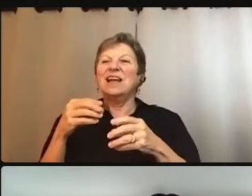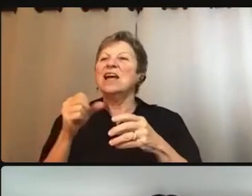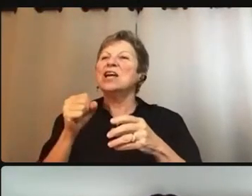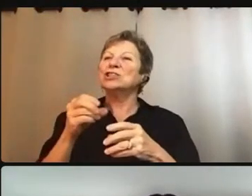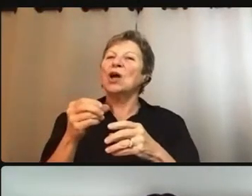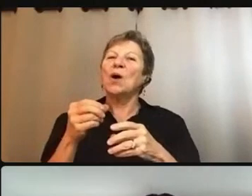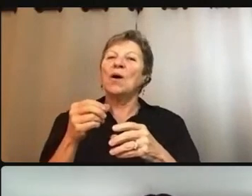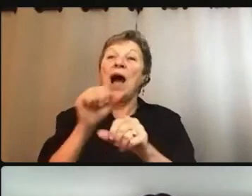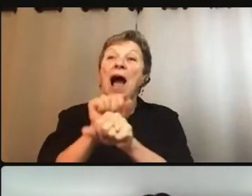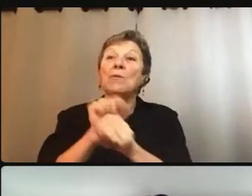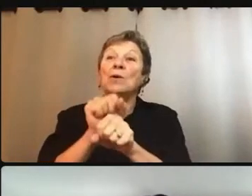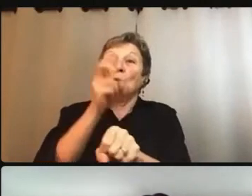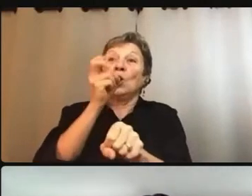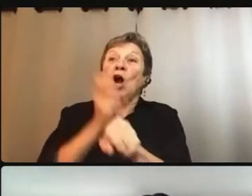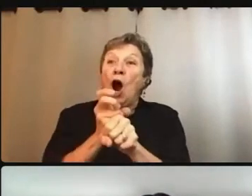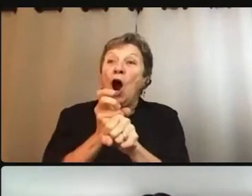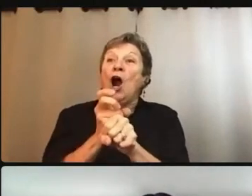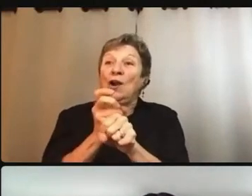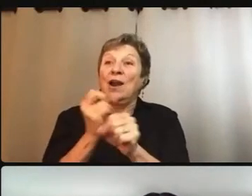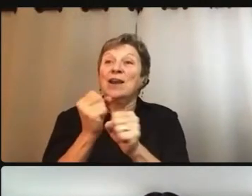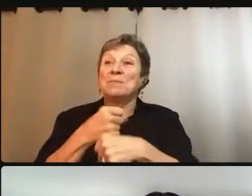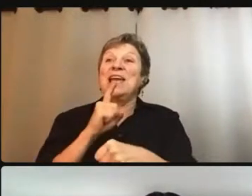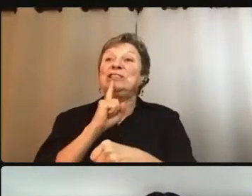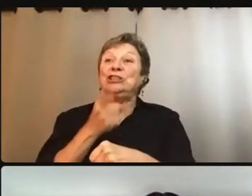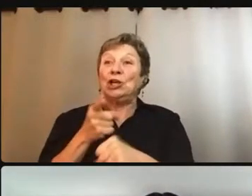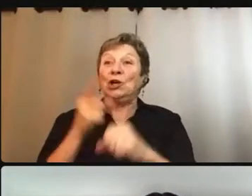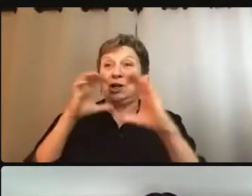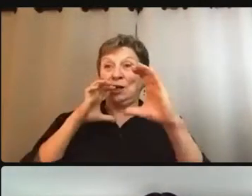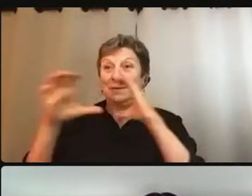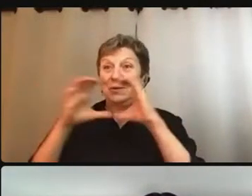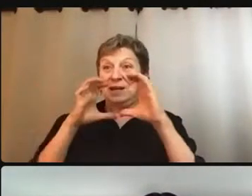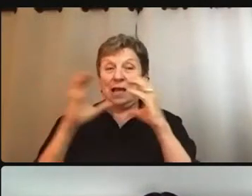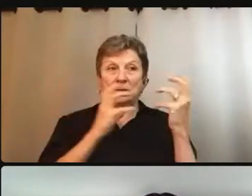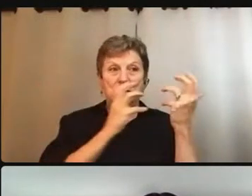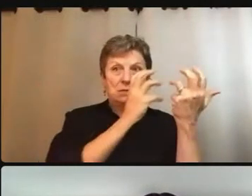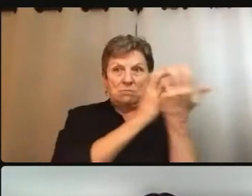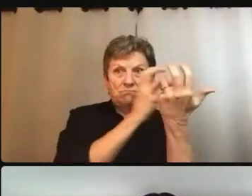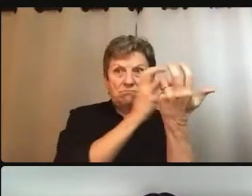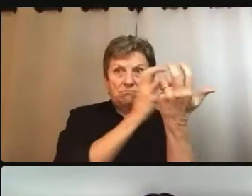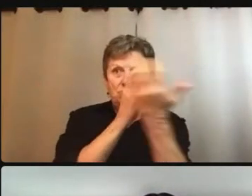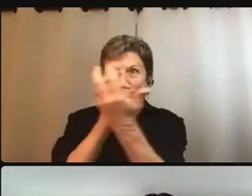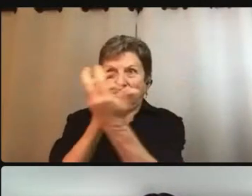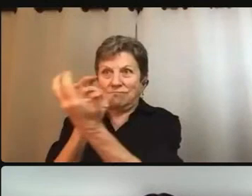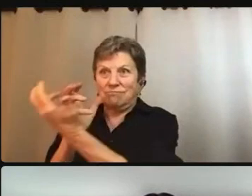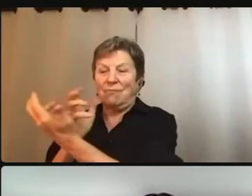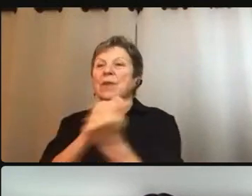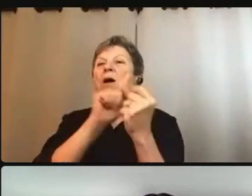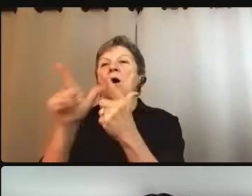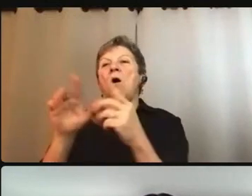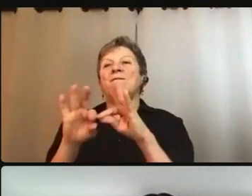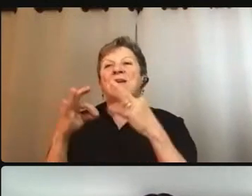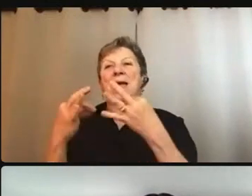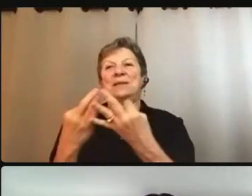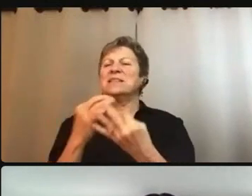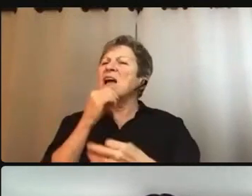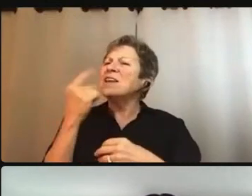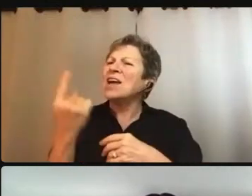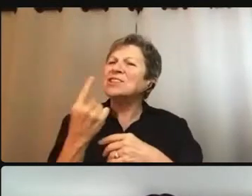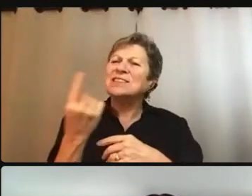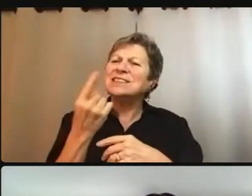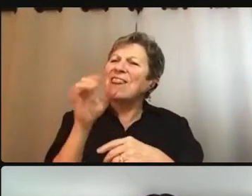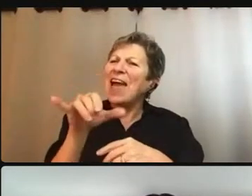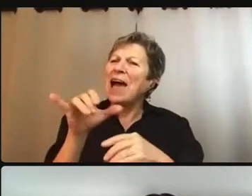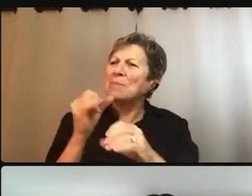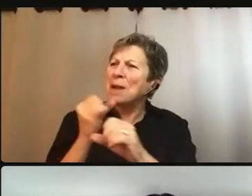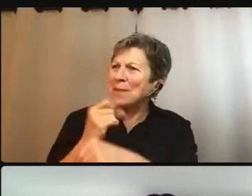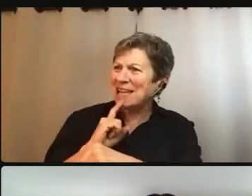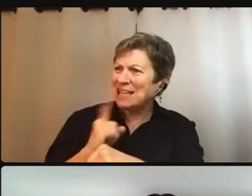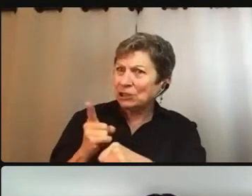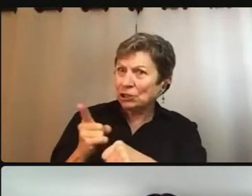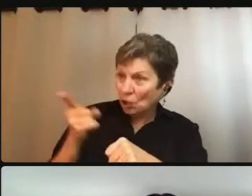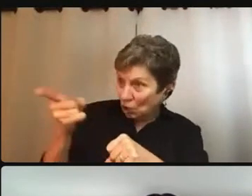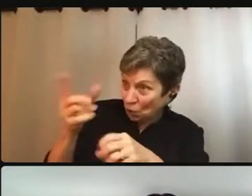AND TEACHERS.